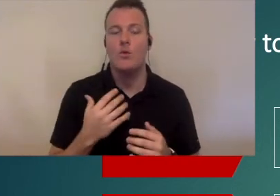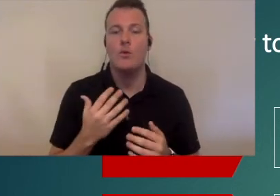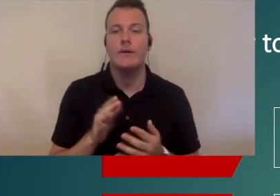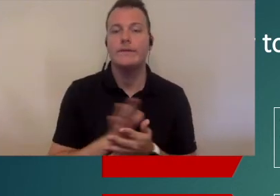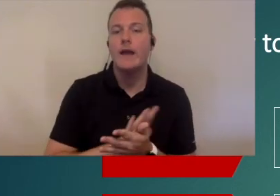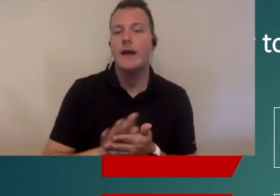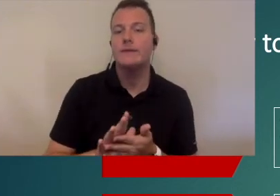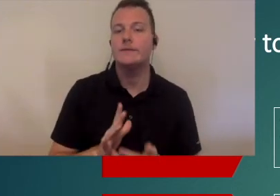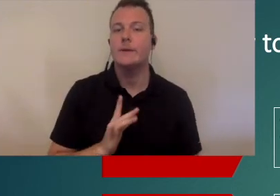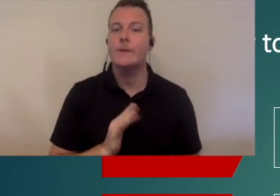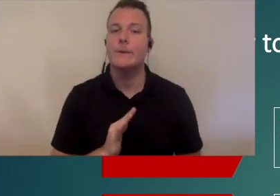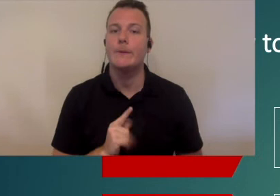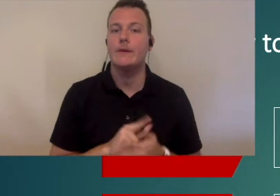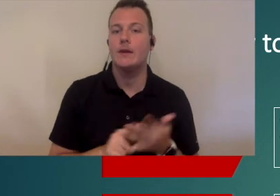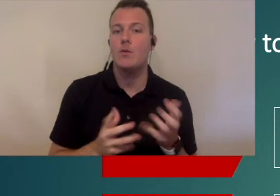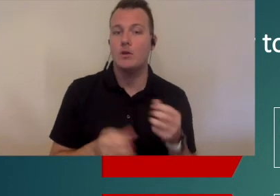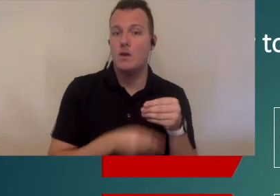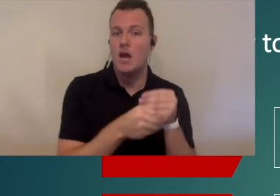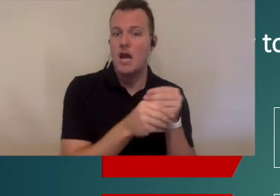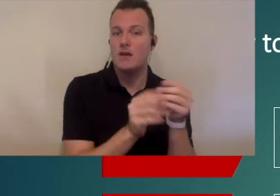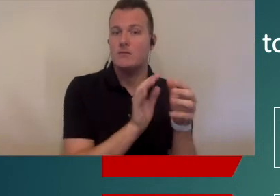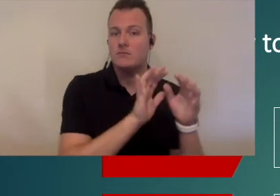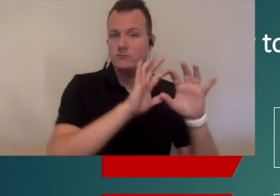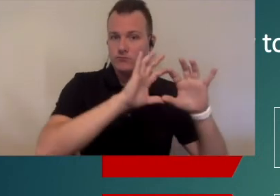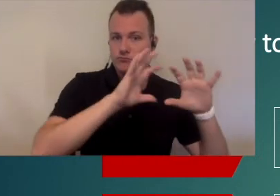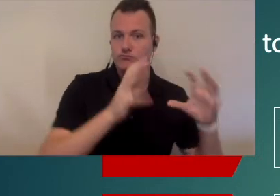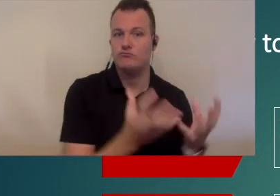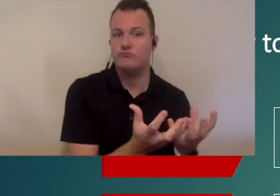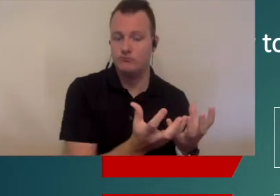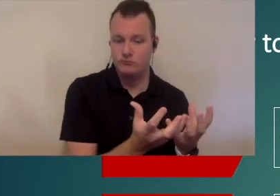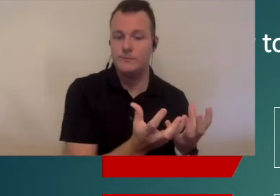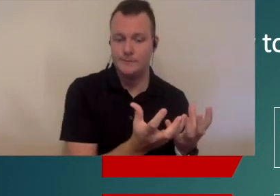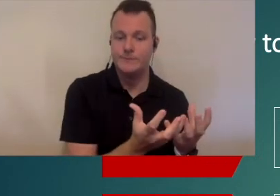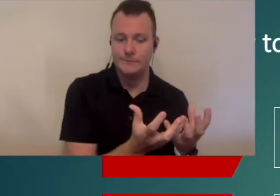or whatnot I'd like to add to my life that would make it better, and what would